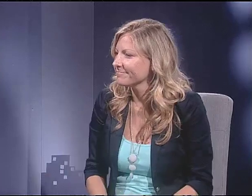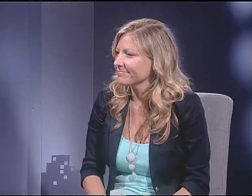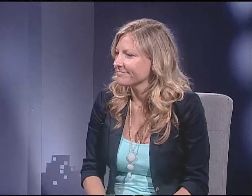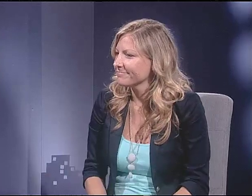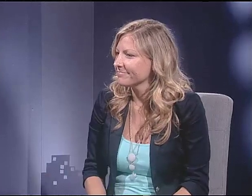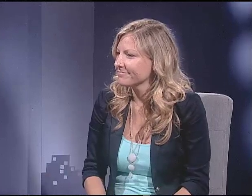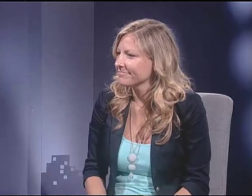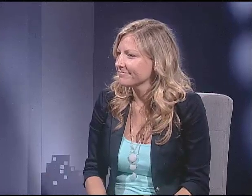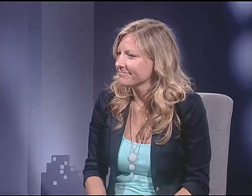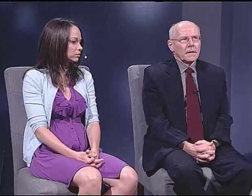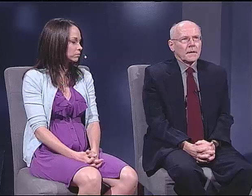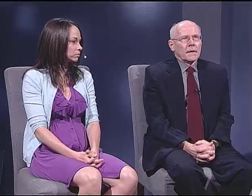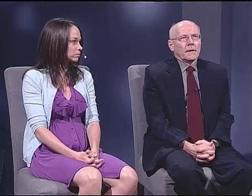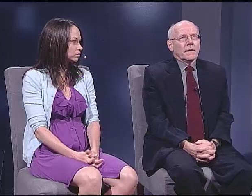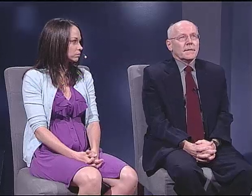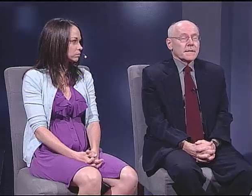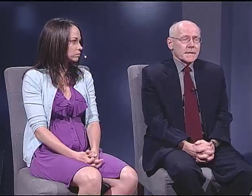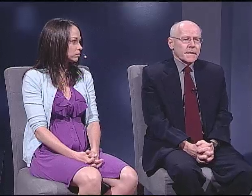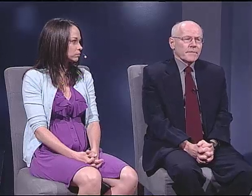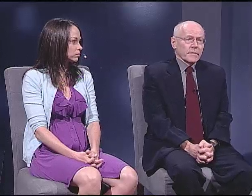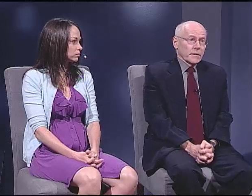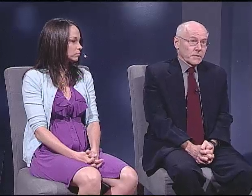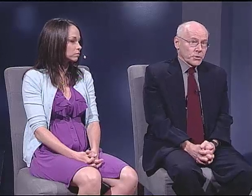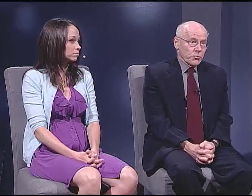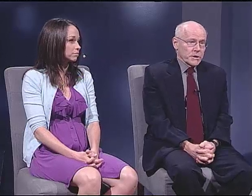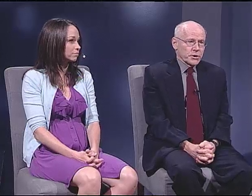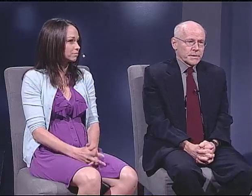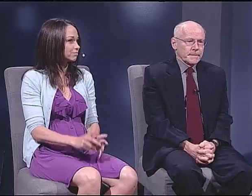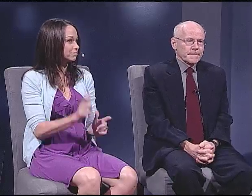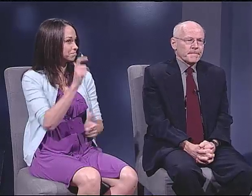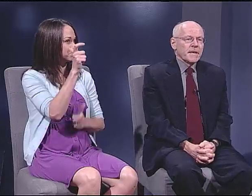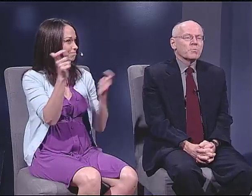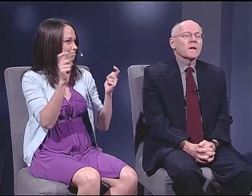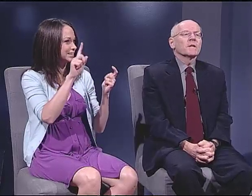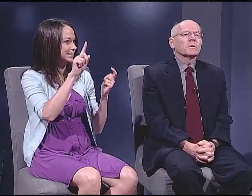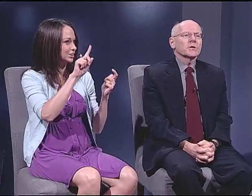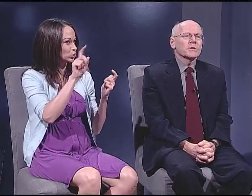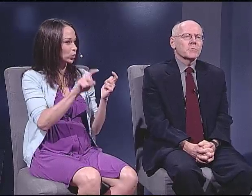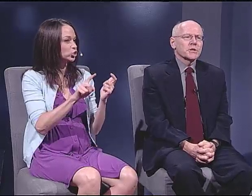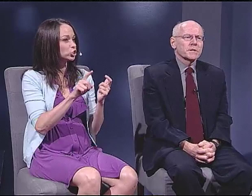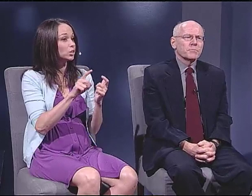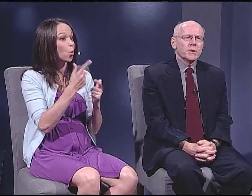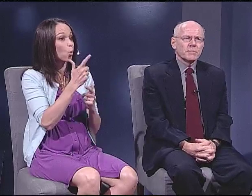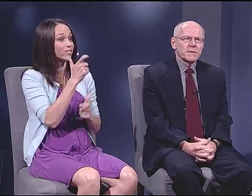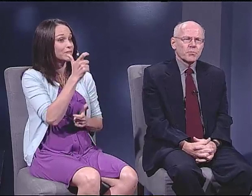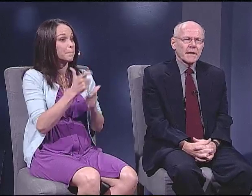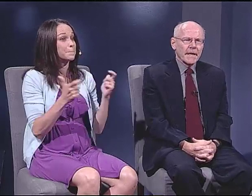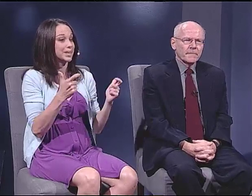What are your thoughts on that? Professor Gregg: This is a very large question. It's one of the largest questions we humans will ever